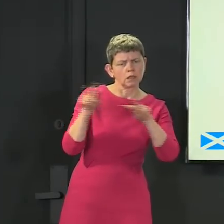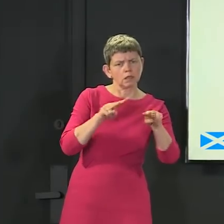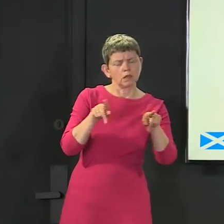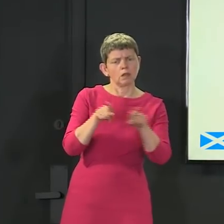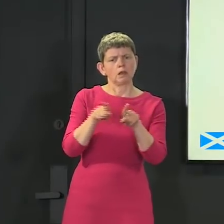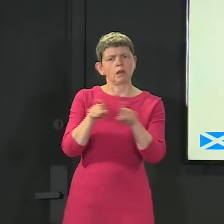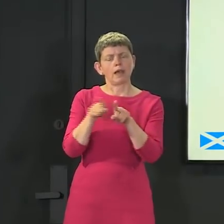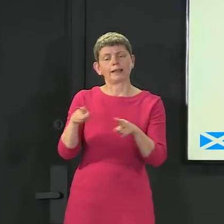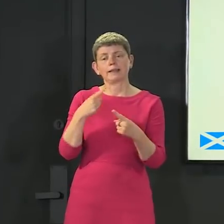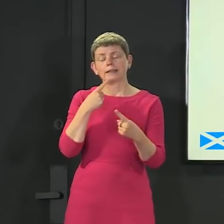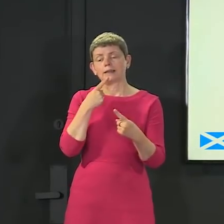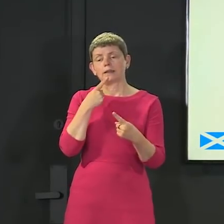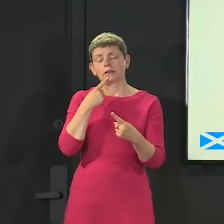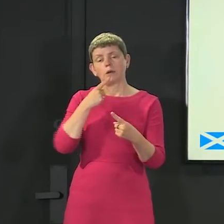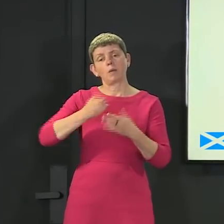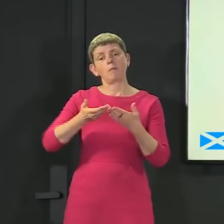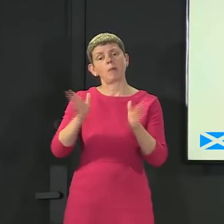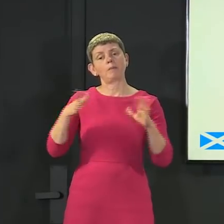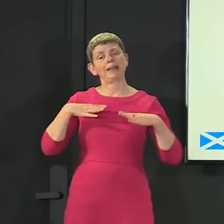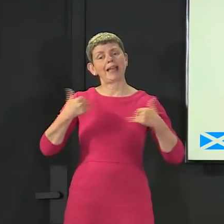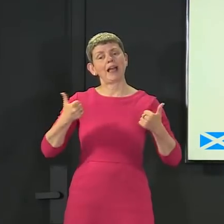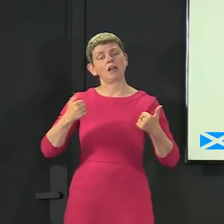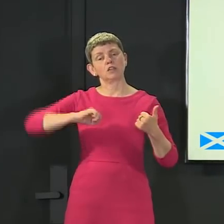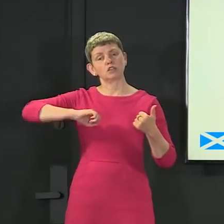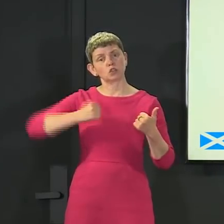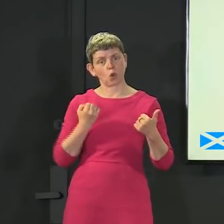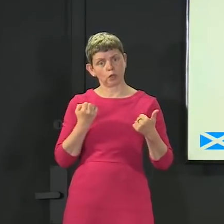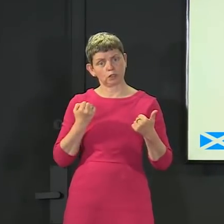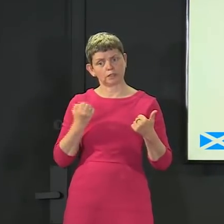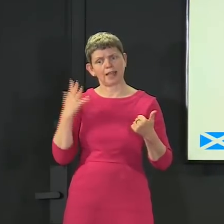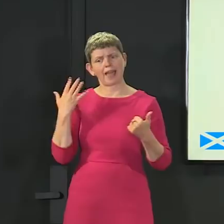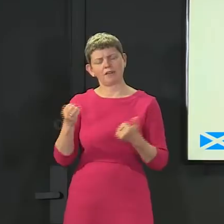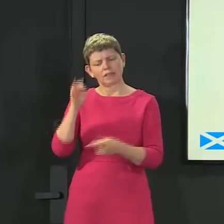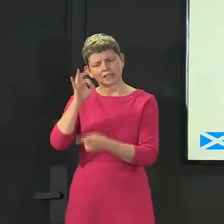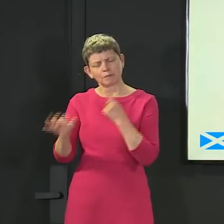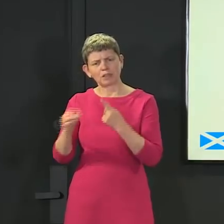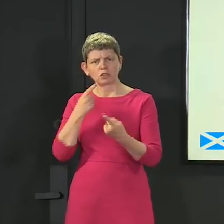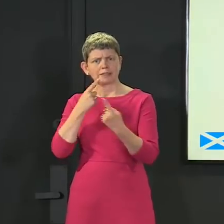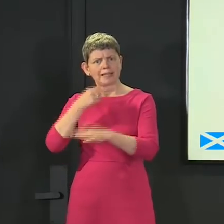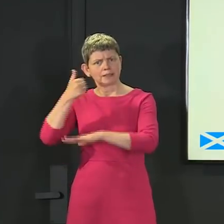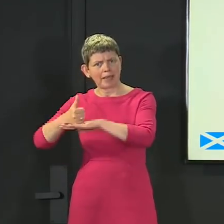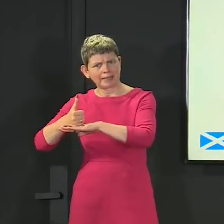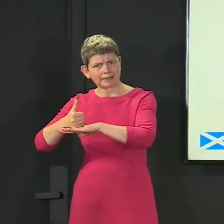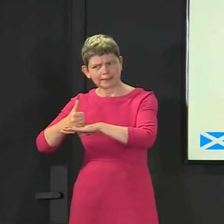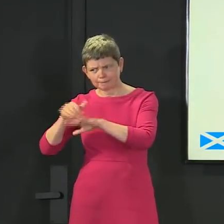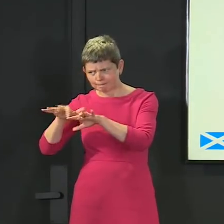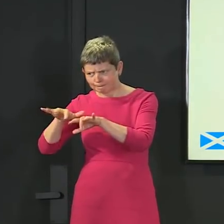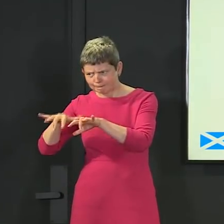run in terms of tracking severe illness across Scotland and look at the way that those